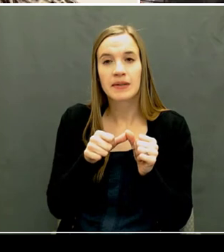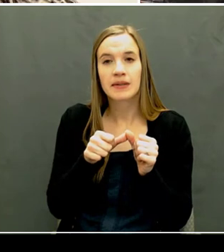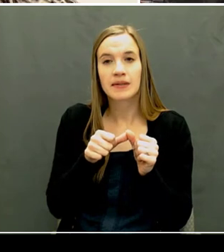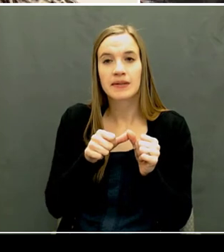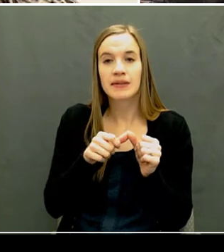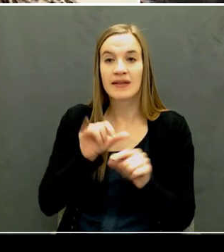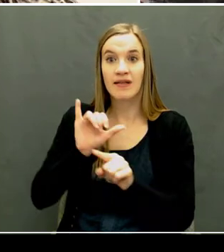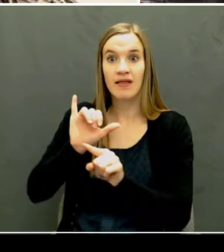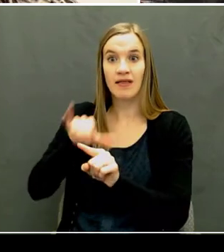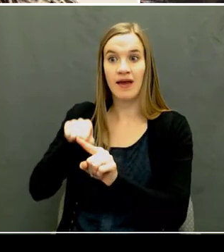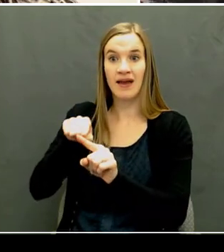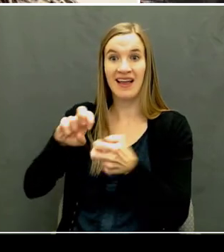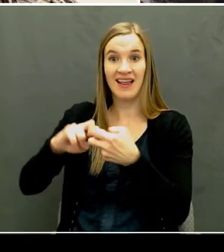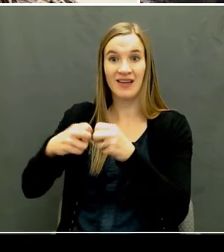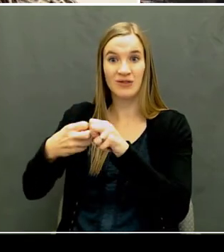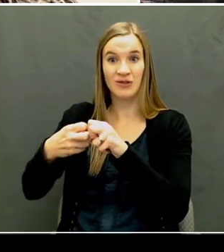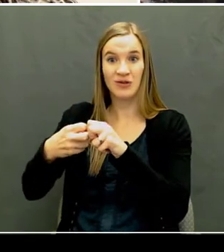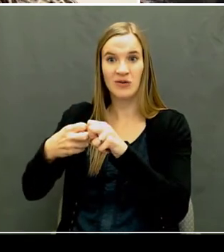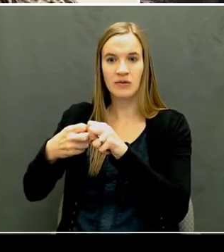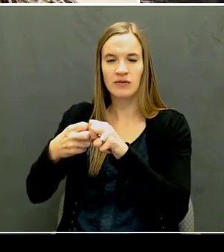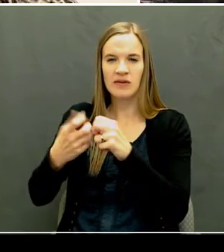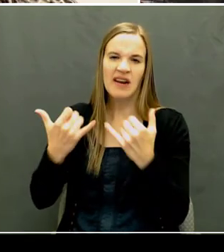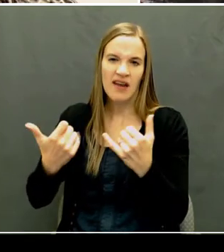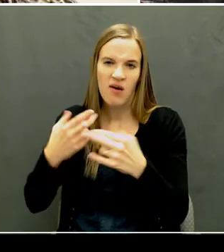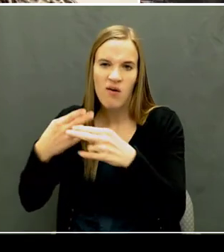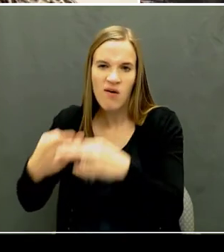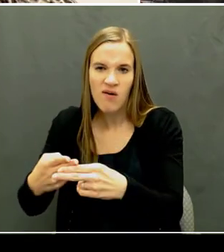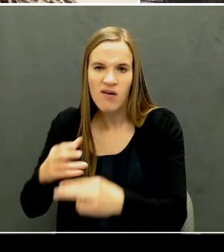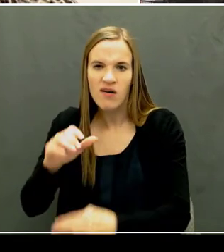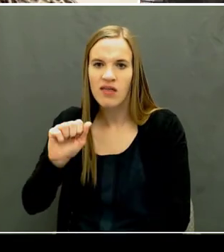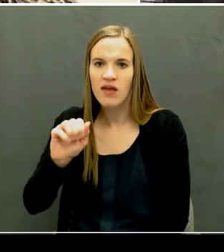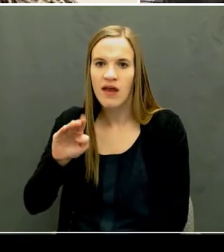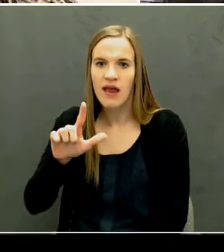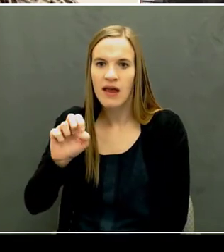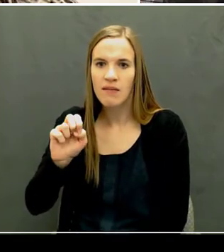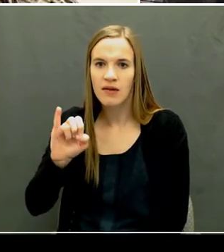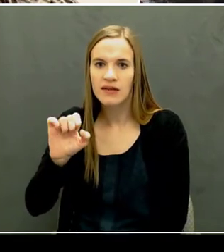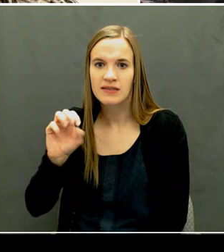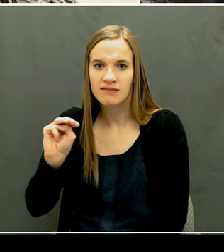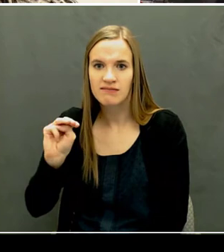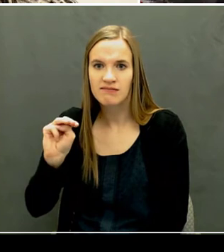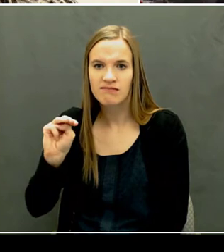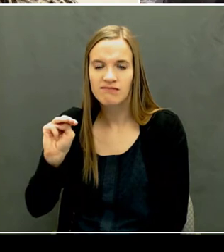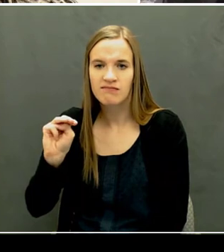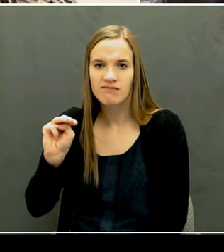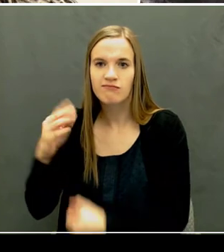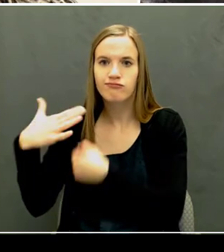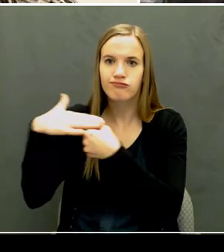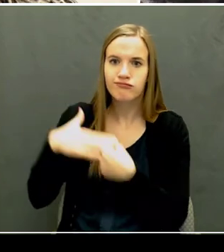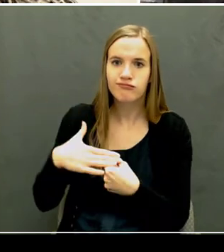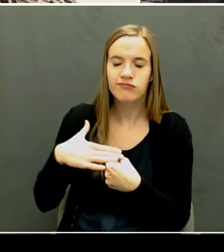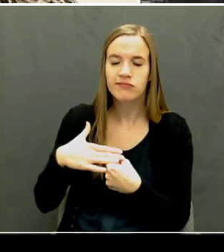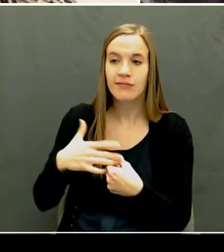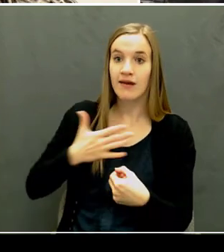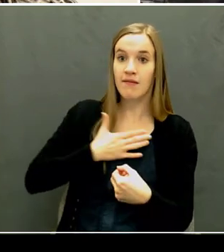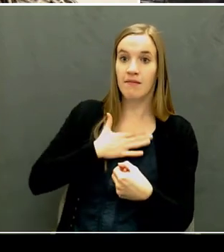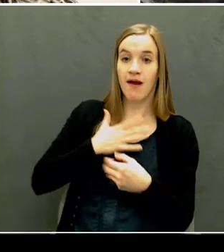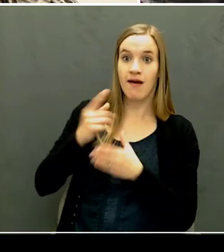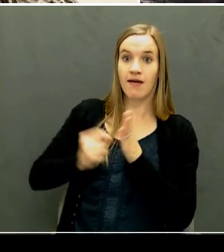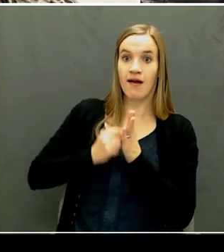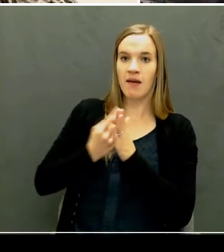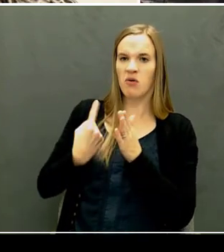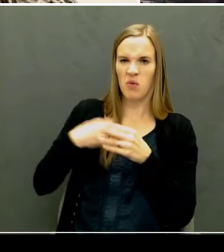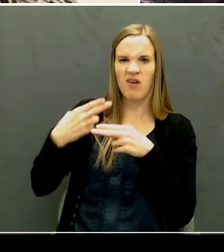as Ableism now, my generation referred to it as, you know, working together, you know, partnerships